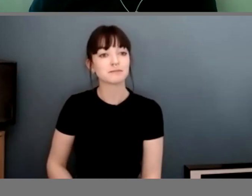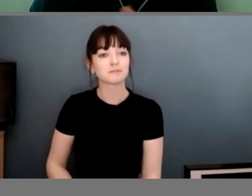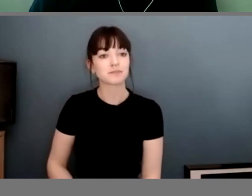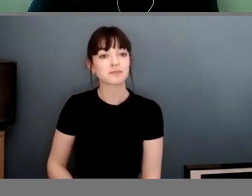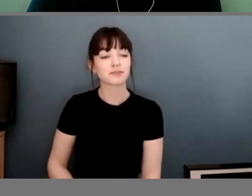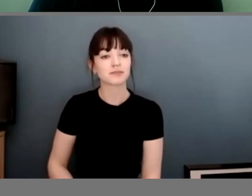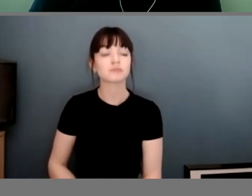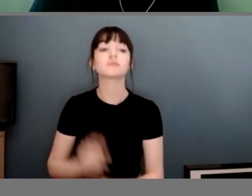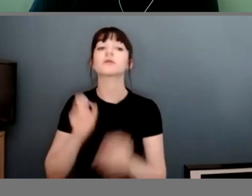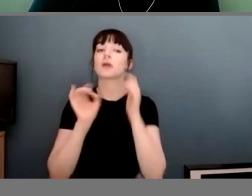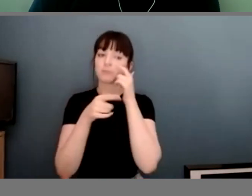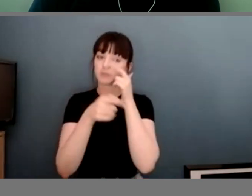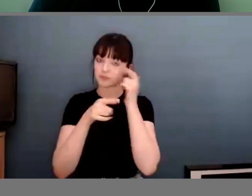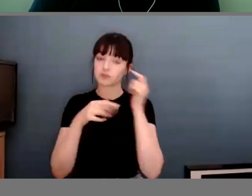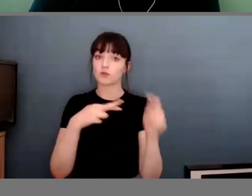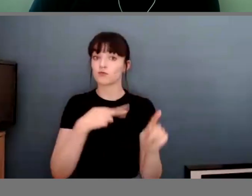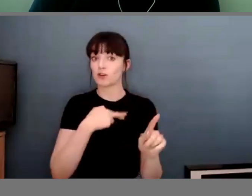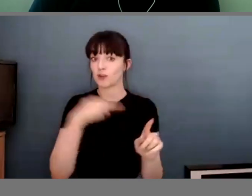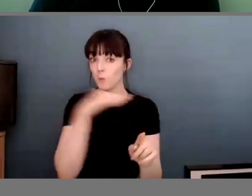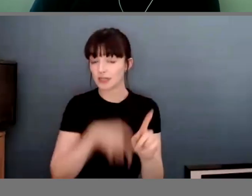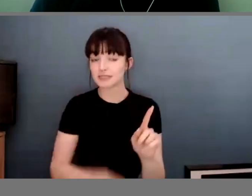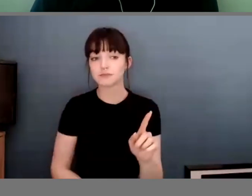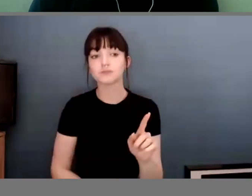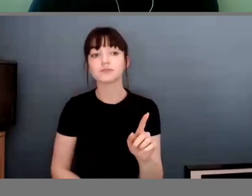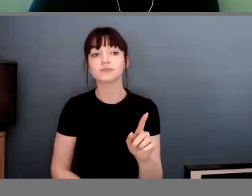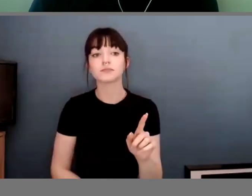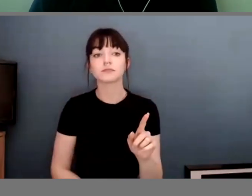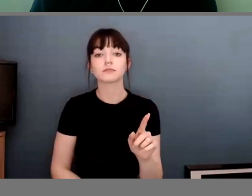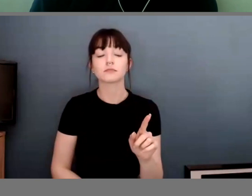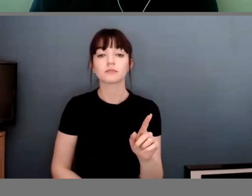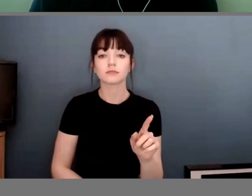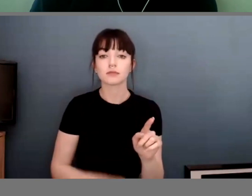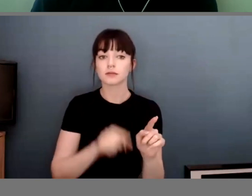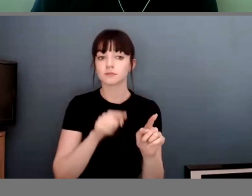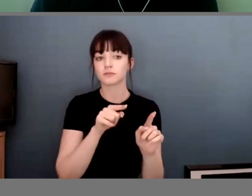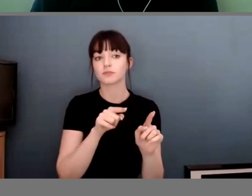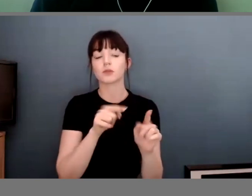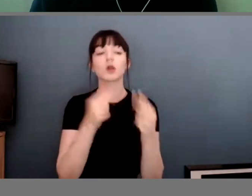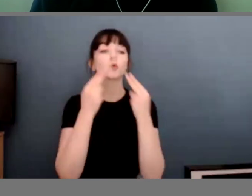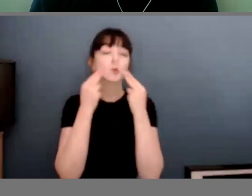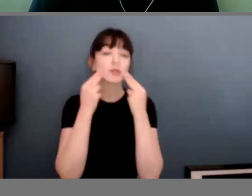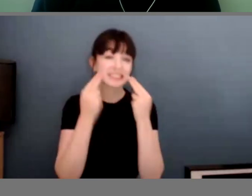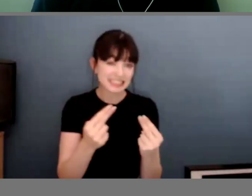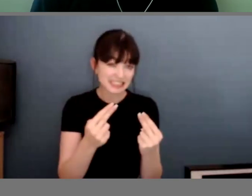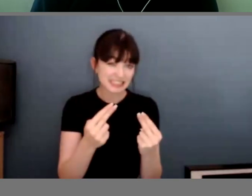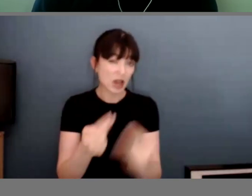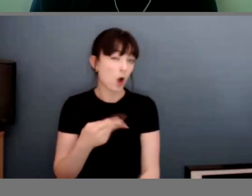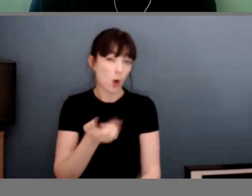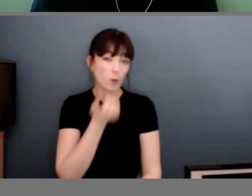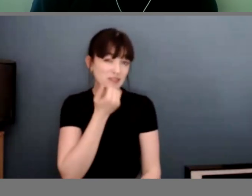Really importantly it essentially requires the up grading of older buildings if required so